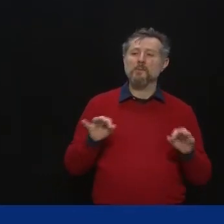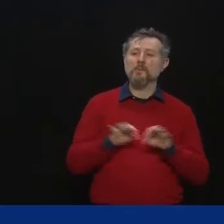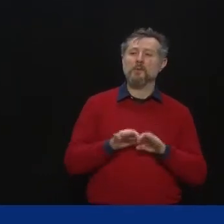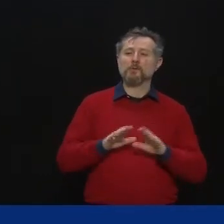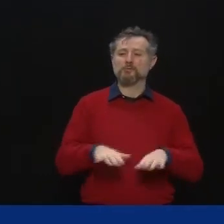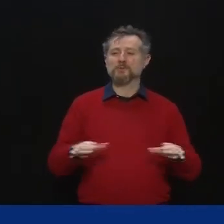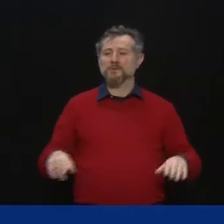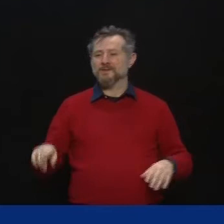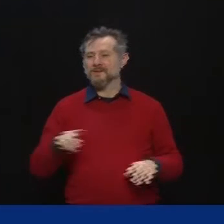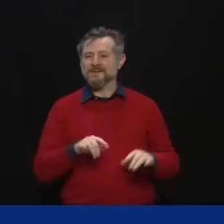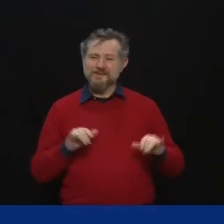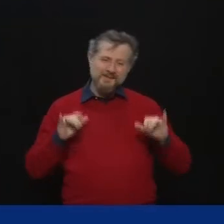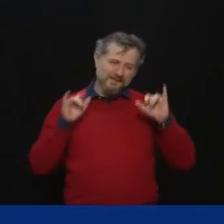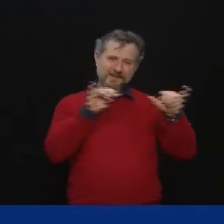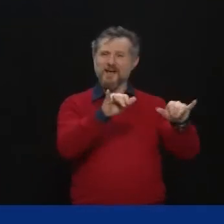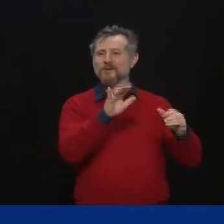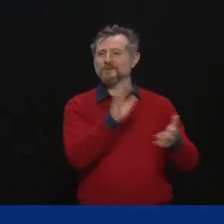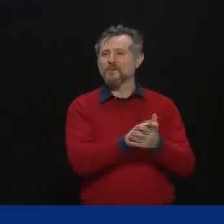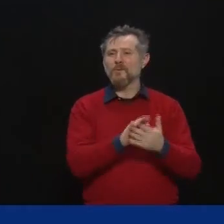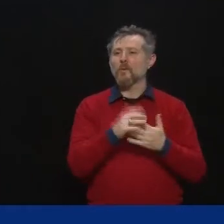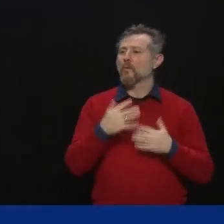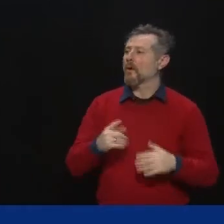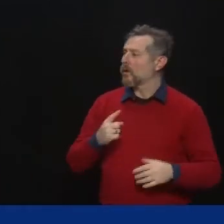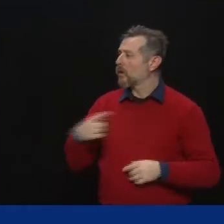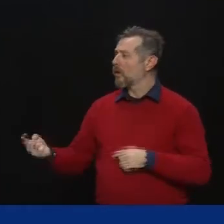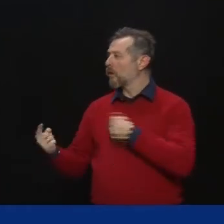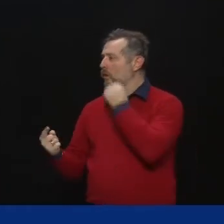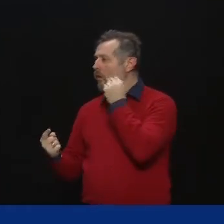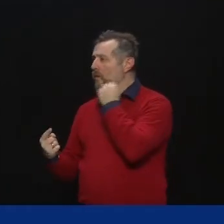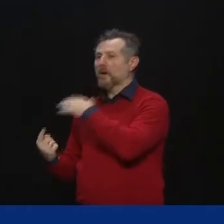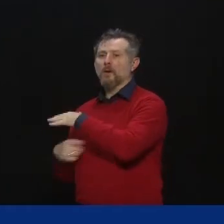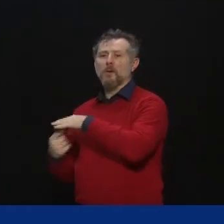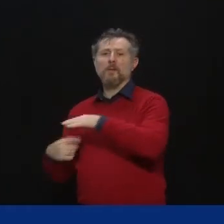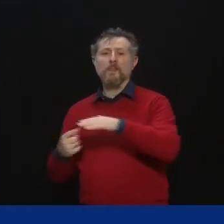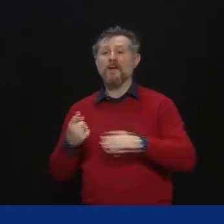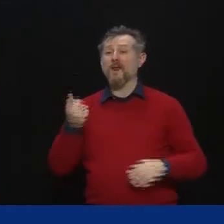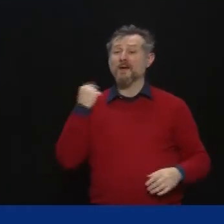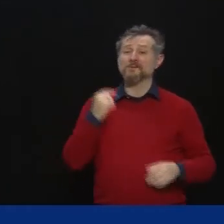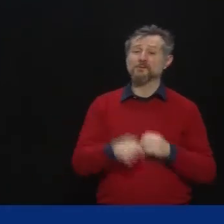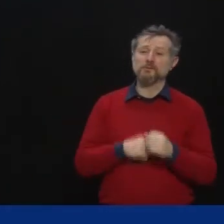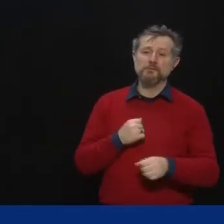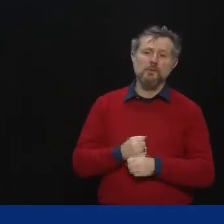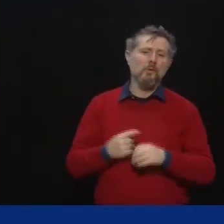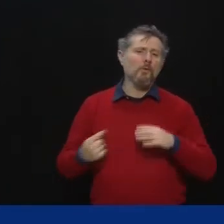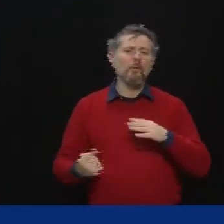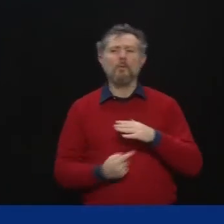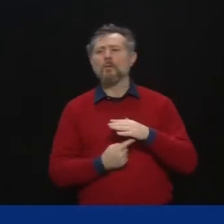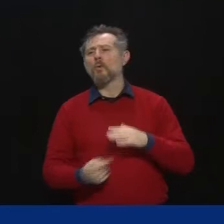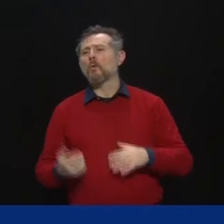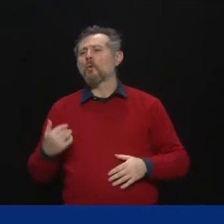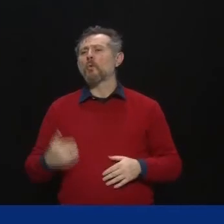BECAUSE WE'RE DEALING WITH A VERY DIFFERENT VARIANT AT THIS TIME. WE BELIEVE THAT IT'S CRITICALLY IMPORTANT THAT OUR CHILDREN NOT END UP IN THAT SAME SITUATION